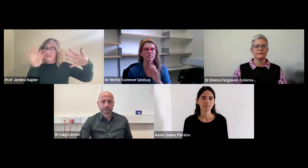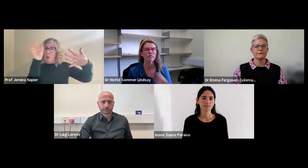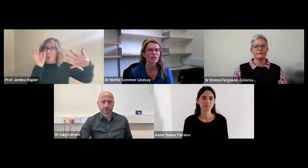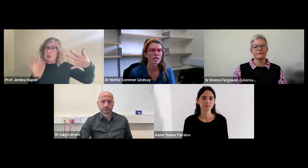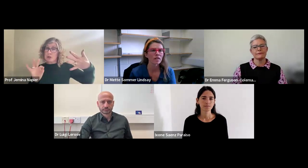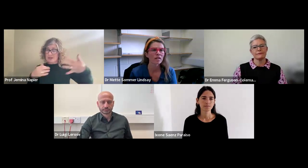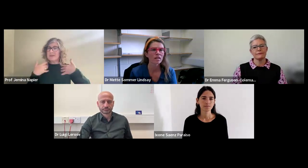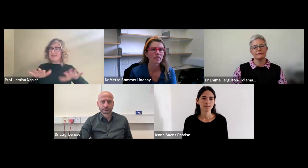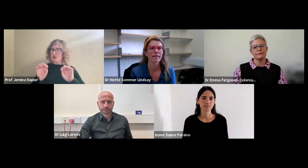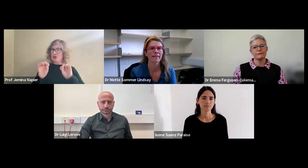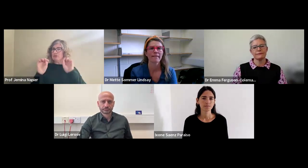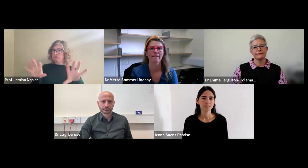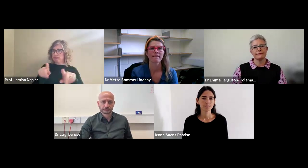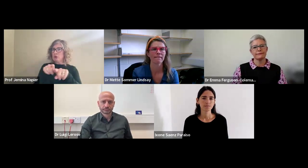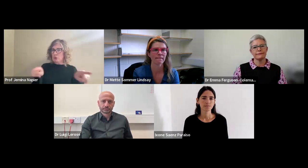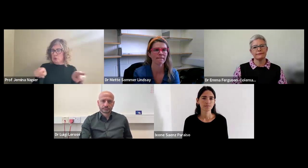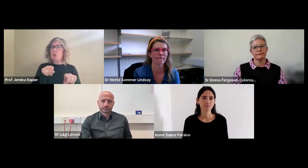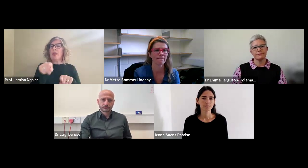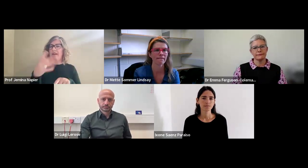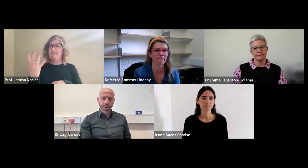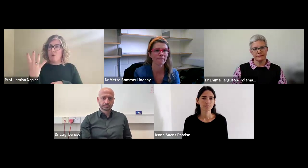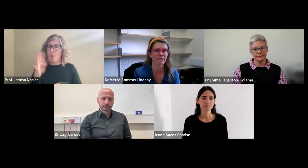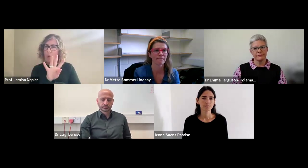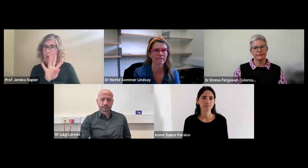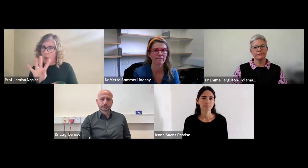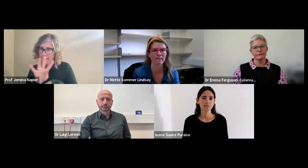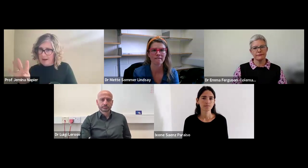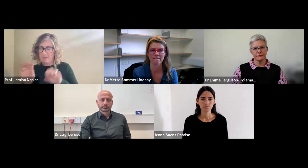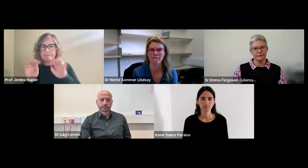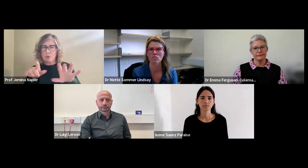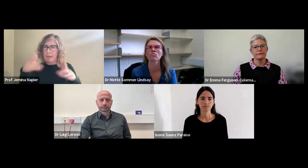So there are five questions that we've prepared and we've already sent to the panel members. So